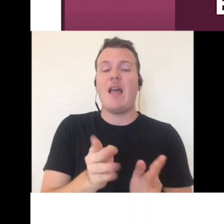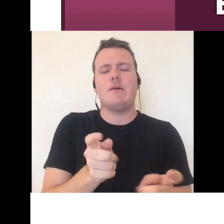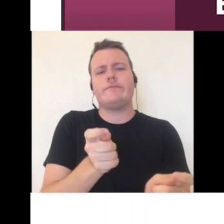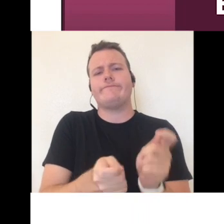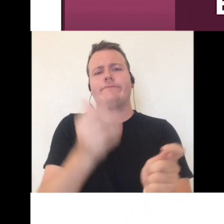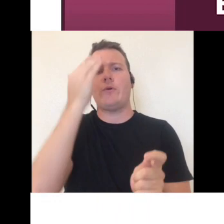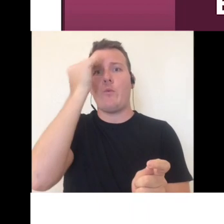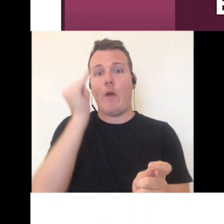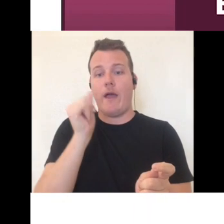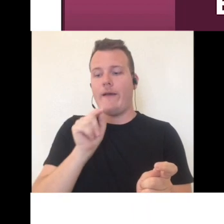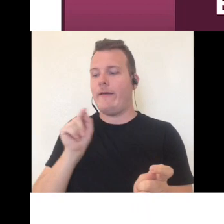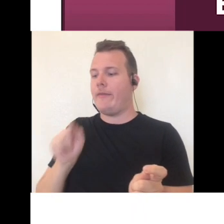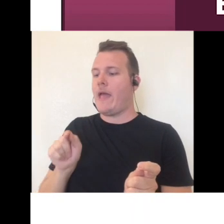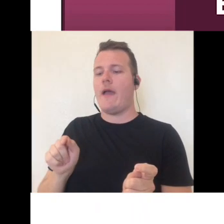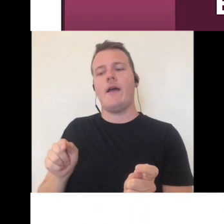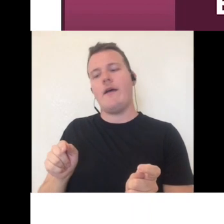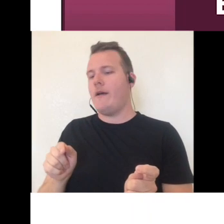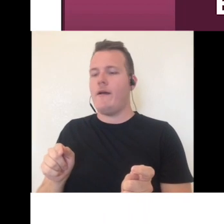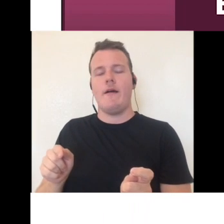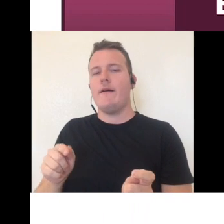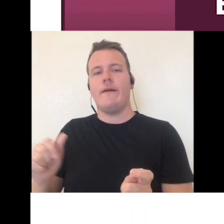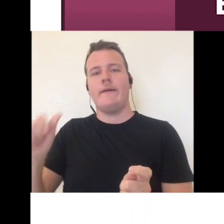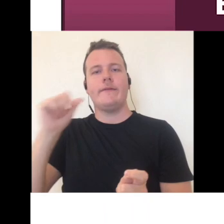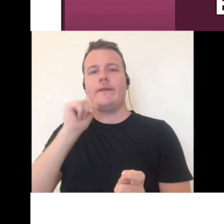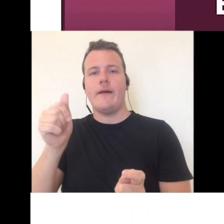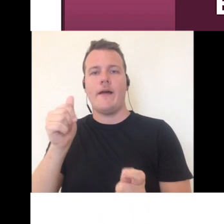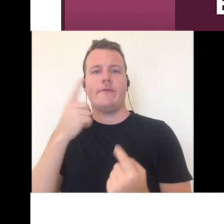this pre-plan a little bit because I don't think the other one is gonna work